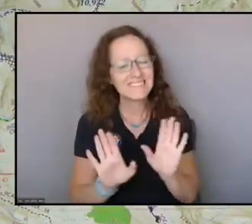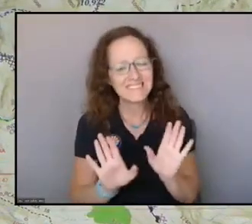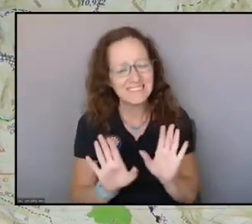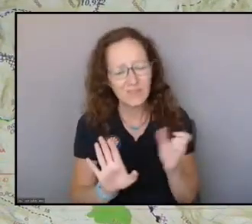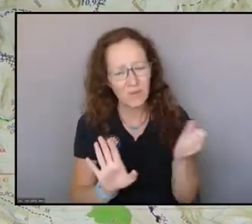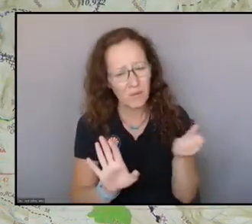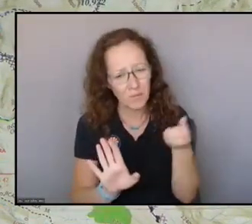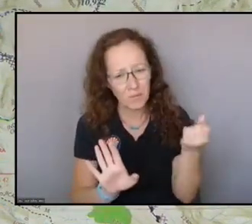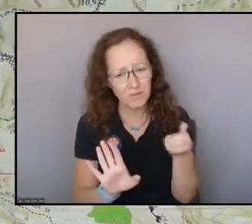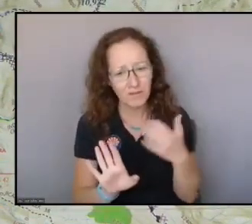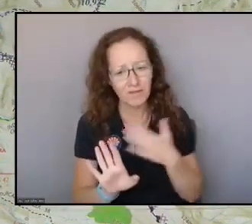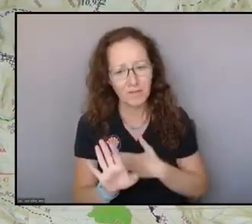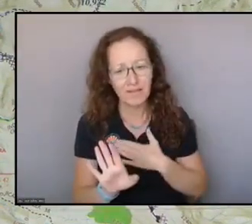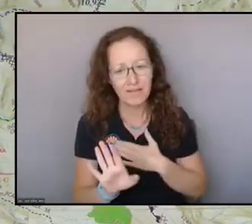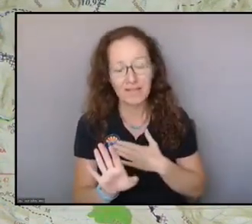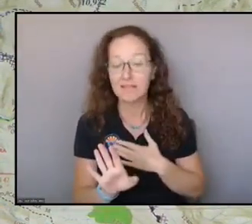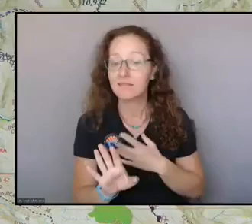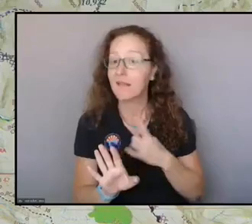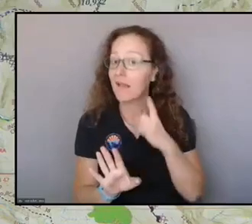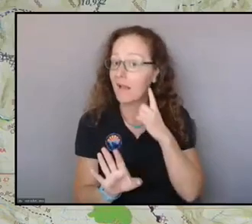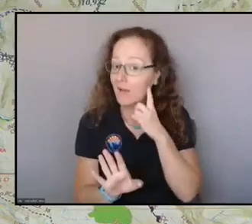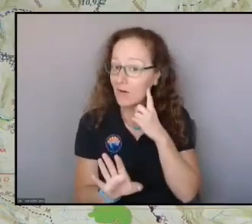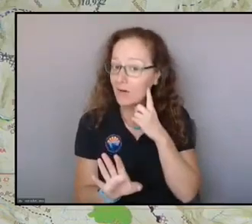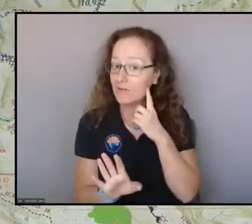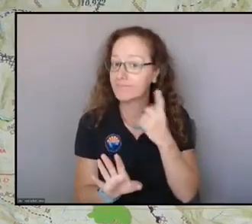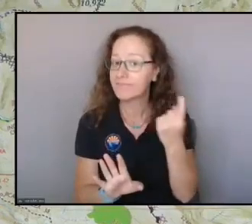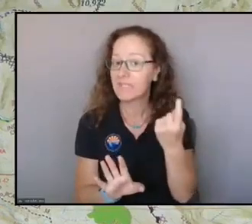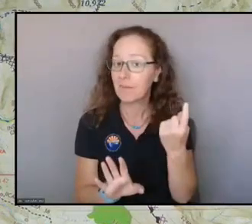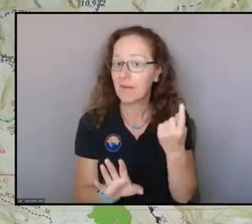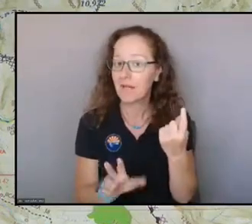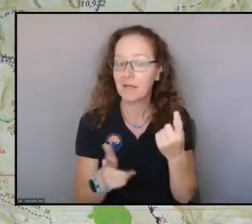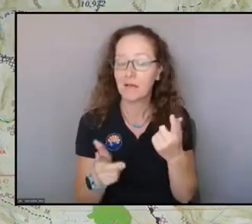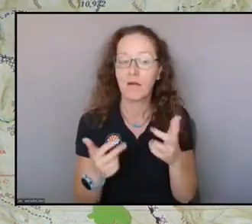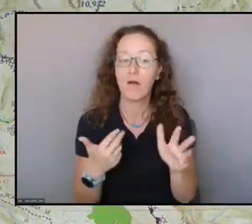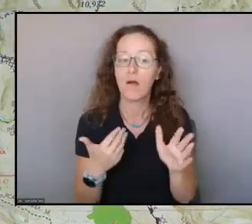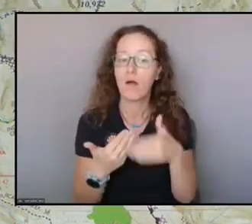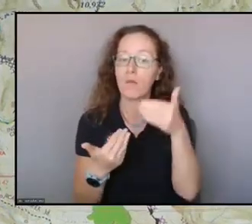I HAVE GOTTEN REPORTS OF SOMEONE WHO ALMOST RAN A FIRE